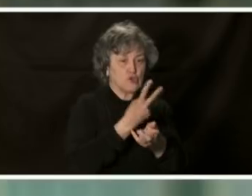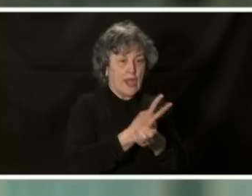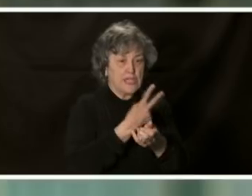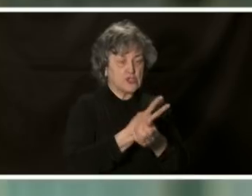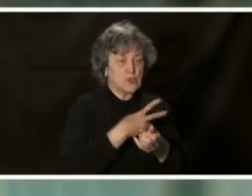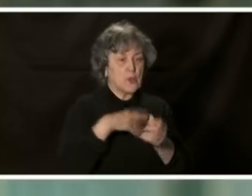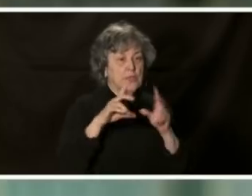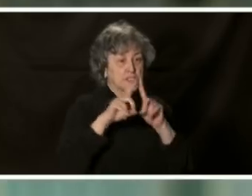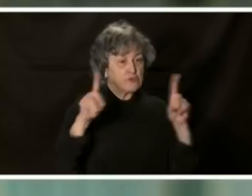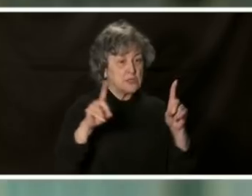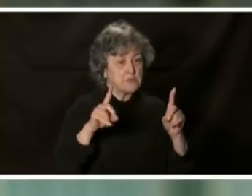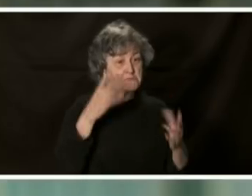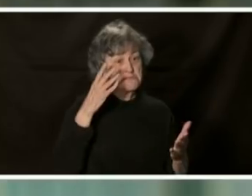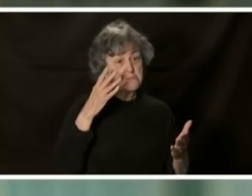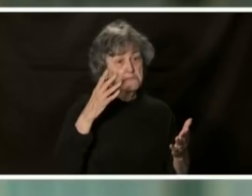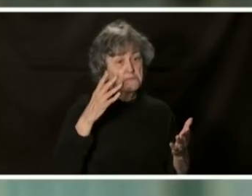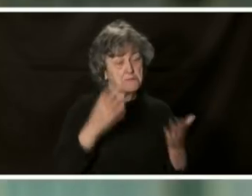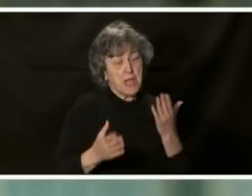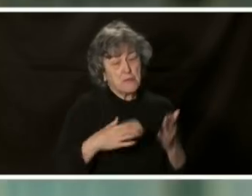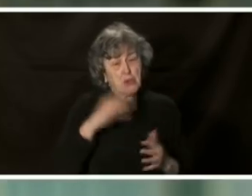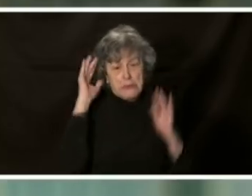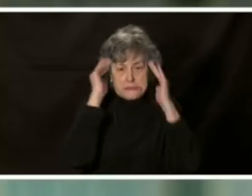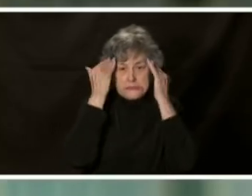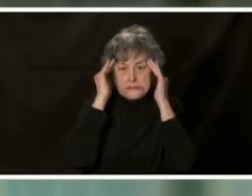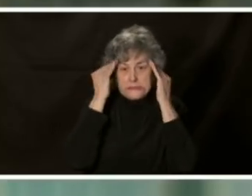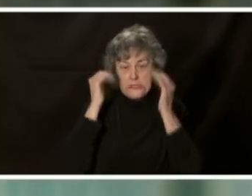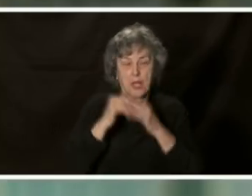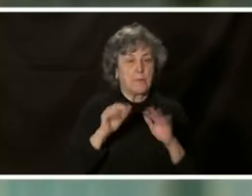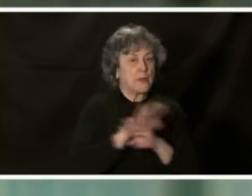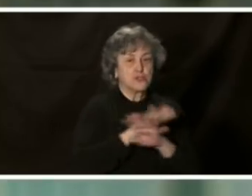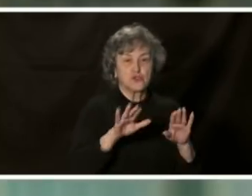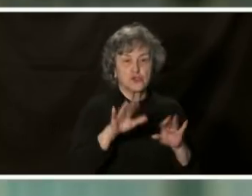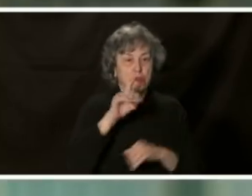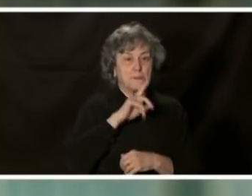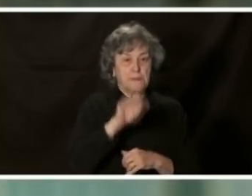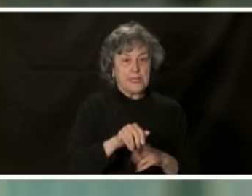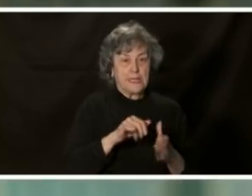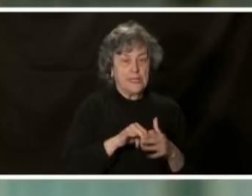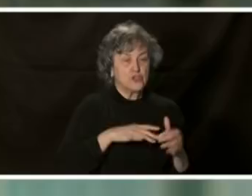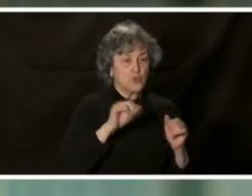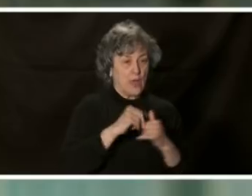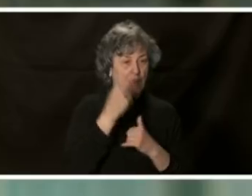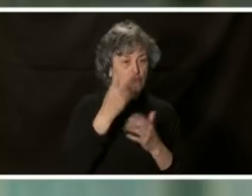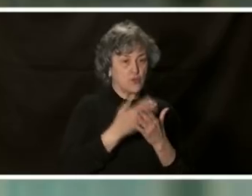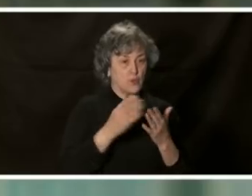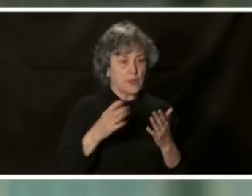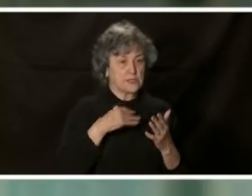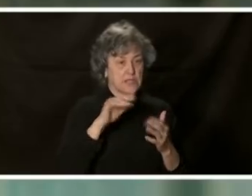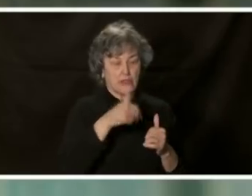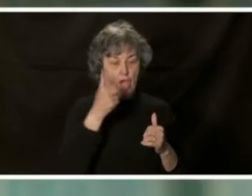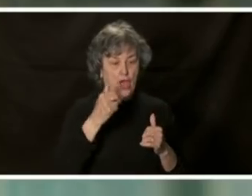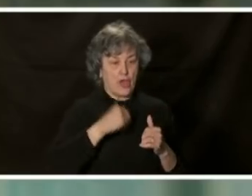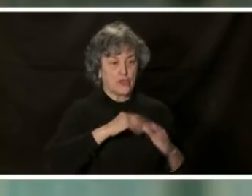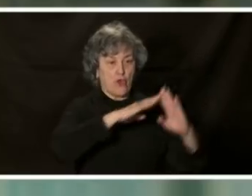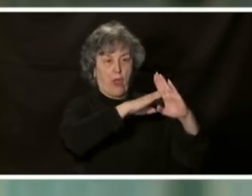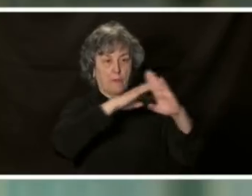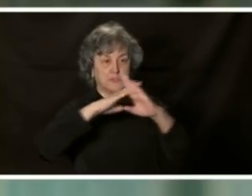YOU MAY BE WORRIED, BUT YOU SHOULDN'T BE. YOU HAVE PROVEN THAT YOU CAN HANDLE WHATEVER OBSTACLES ARE THROWN YOUR WAY.